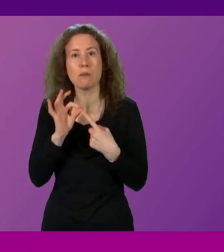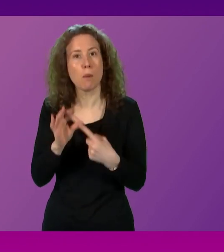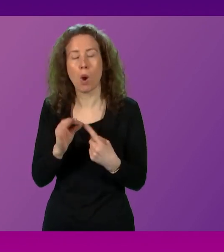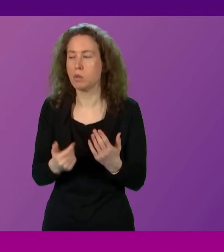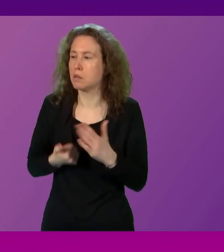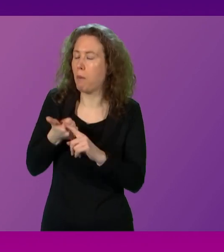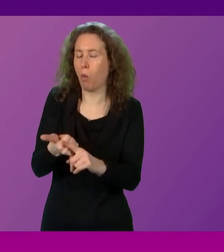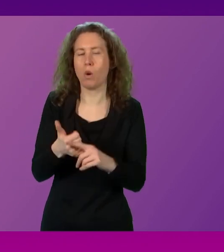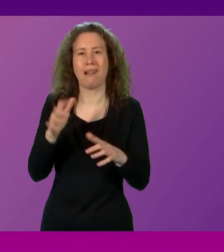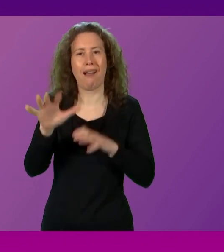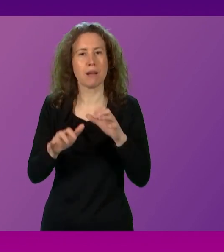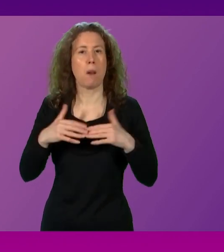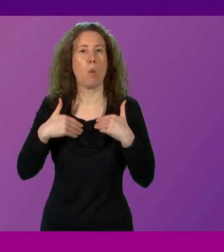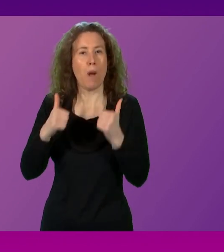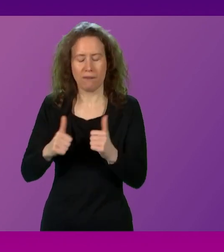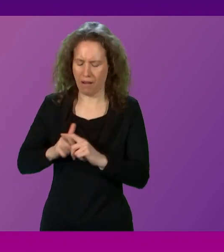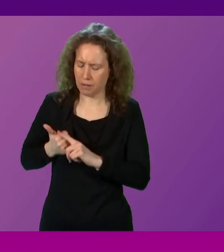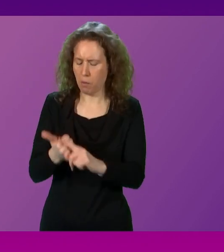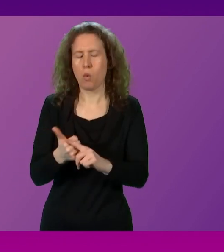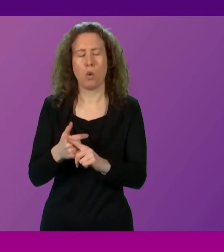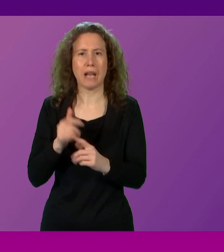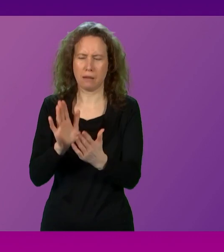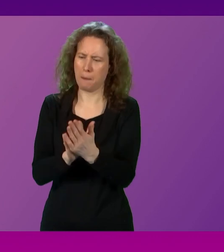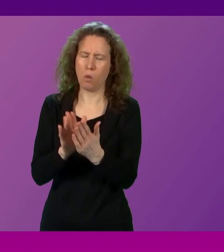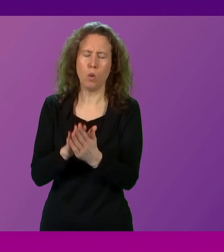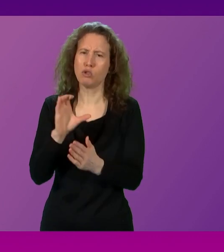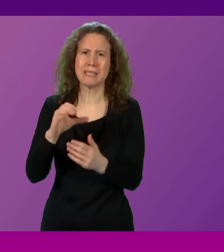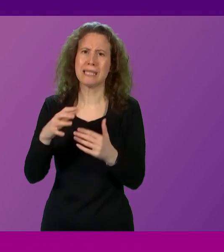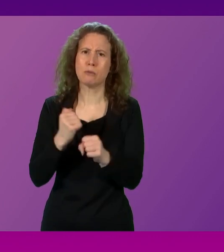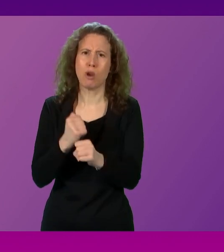and I take the opportunity to applaud Christine Grahame for all her hard work over a long period